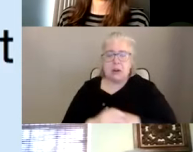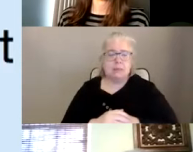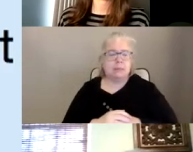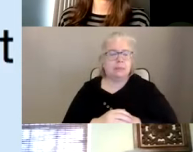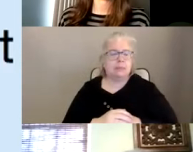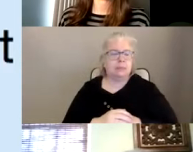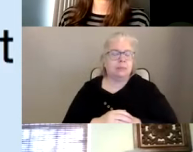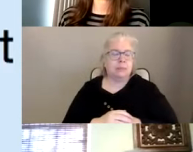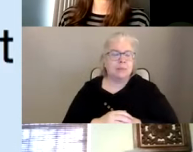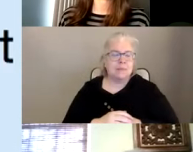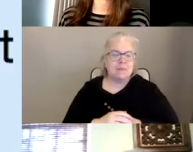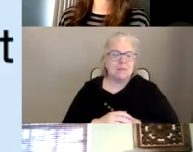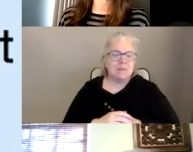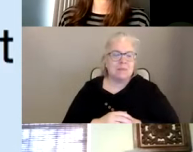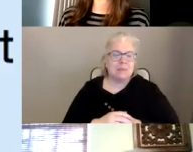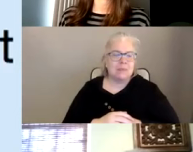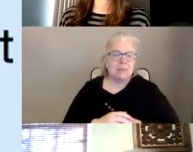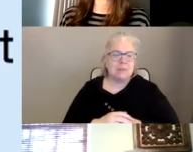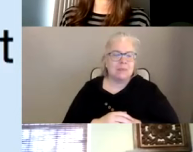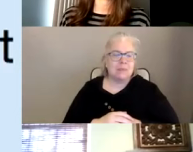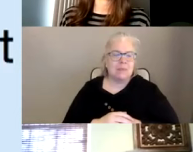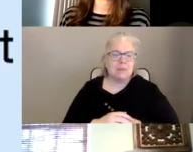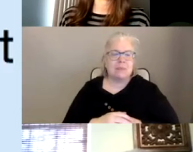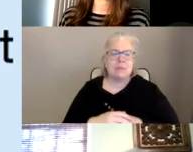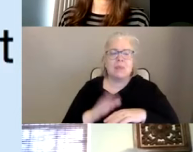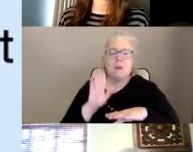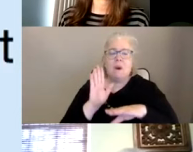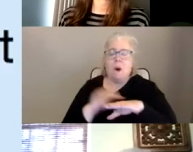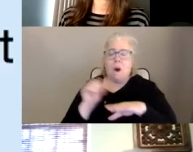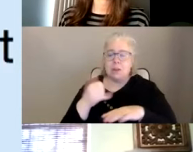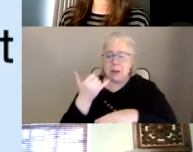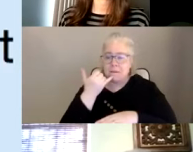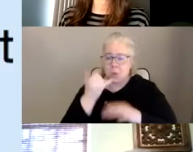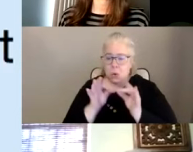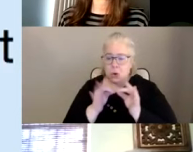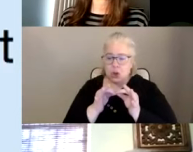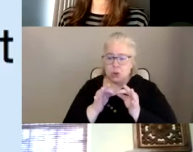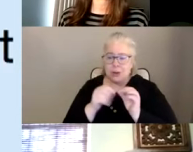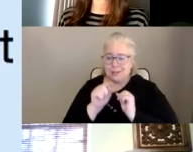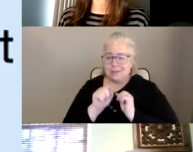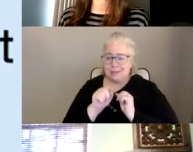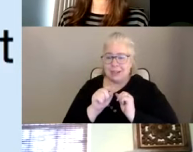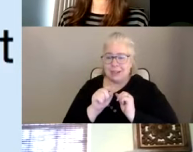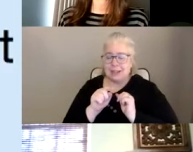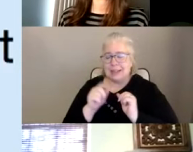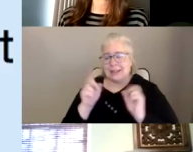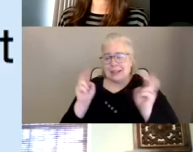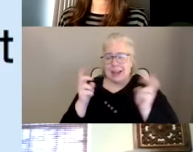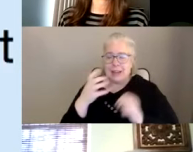So the first service here is on-demand phone interpreting. Essentially it's the hotline that you can call